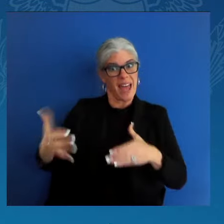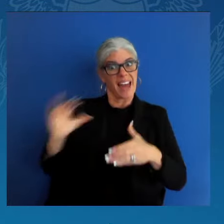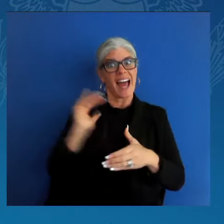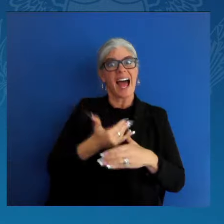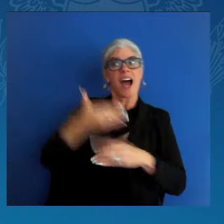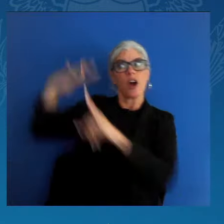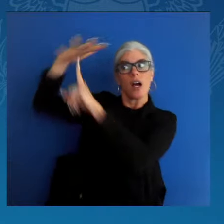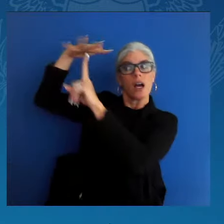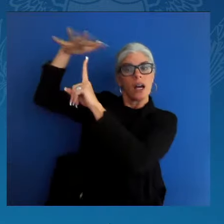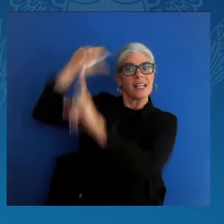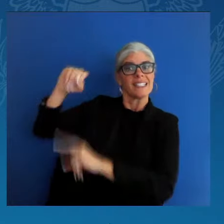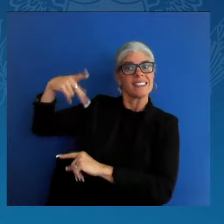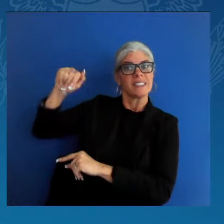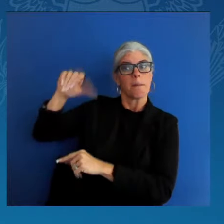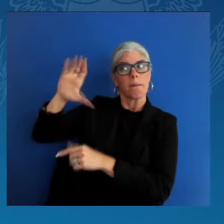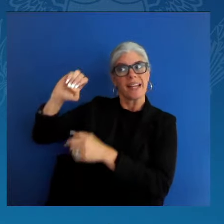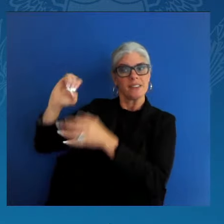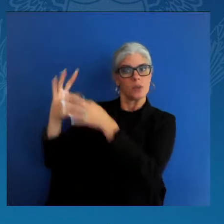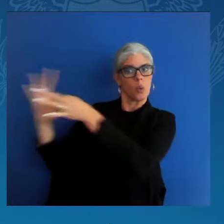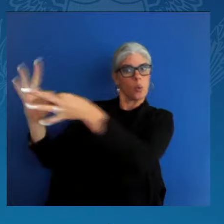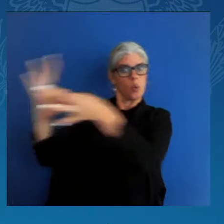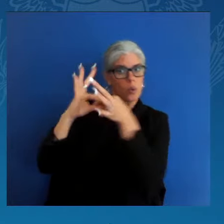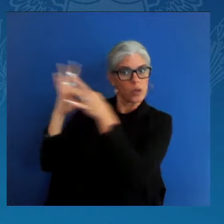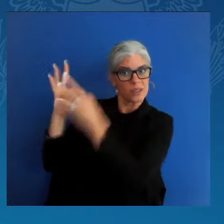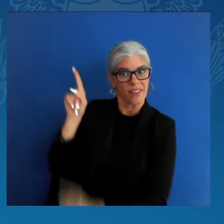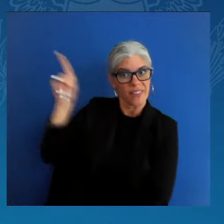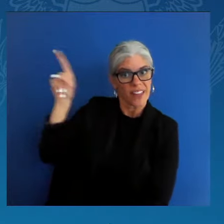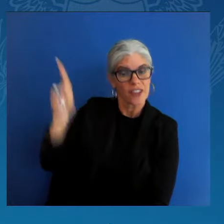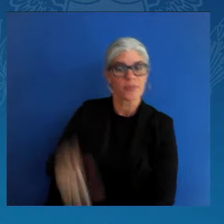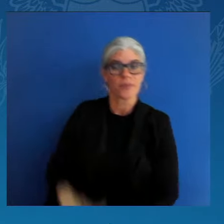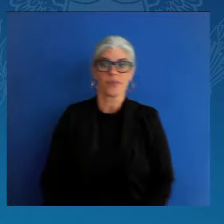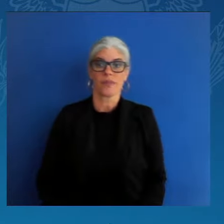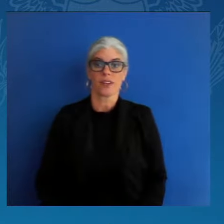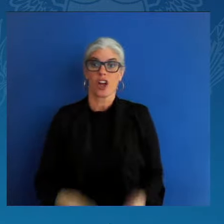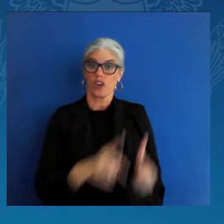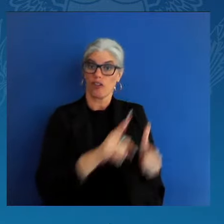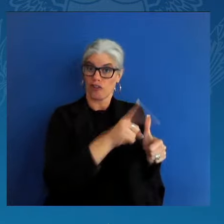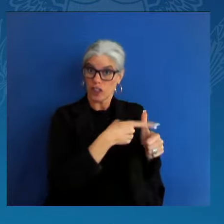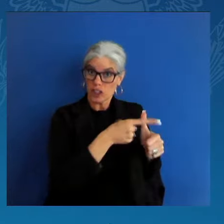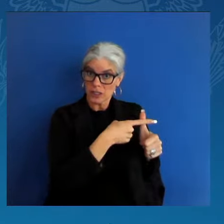initiative now includes ten nations: Australia, Canada, France, Germany,